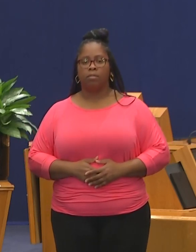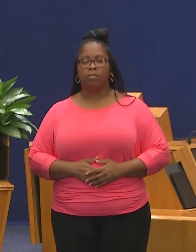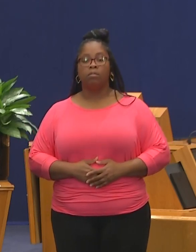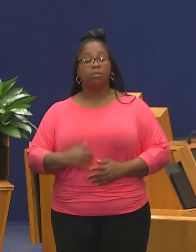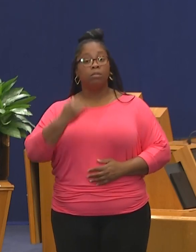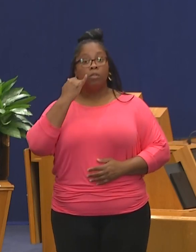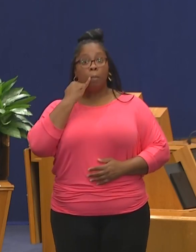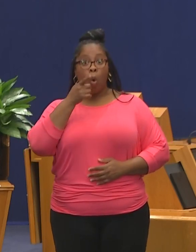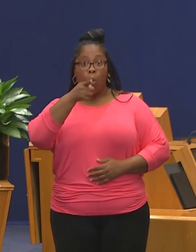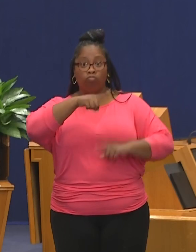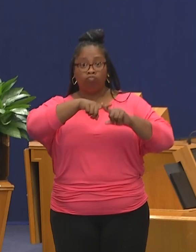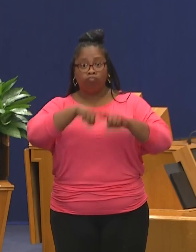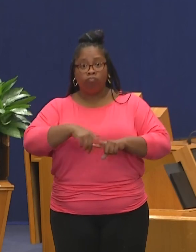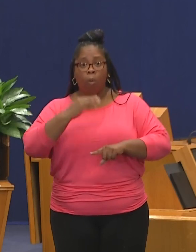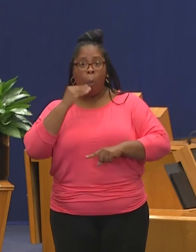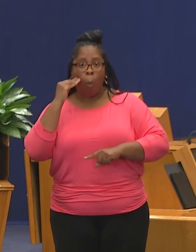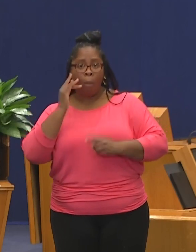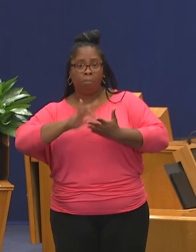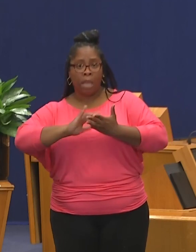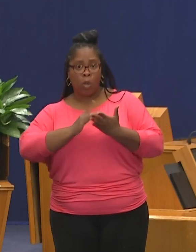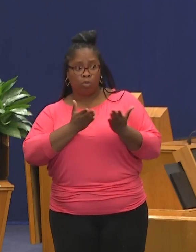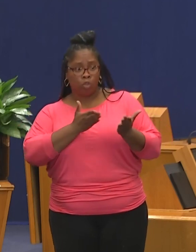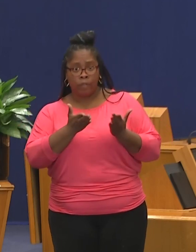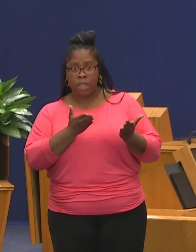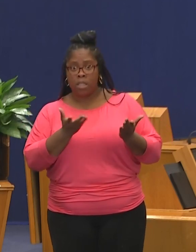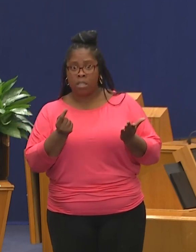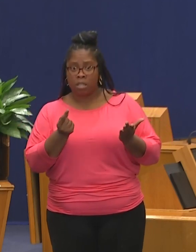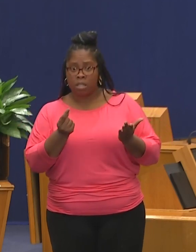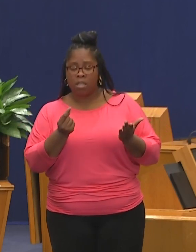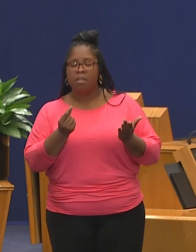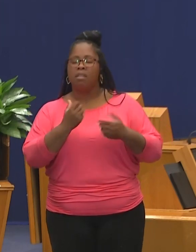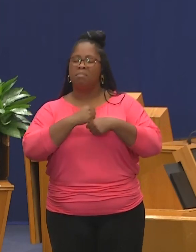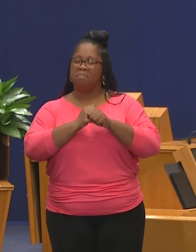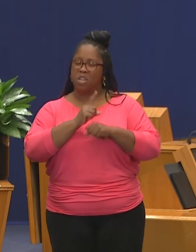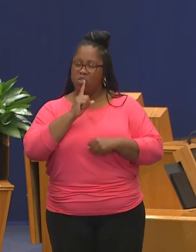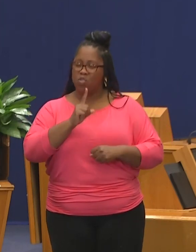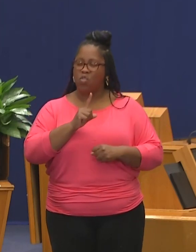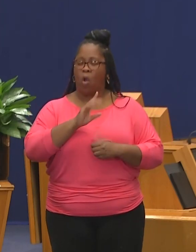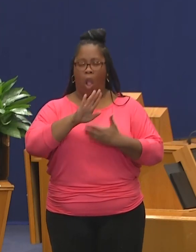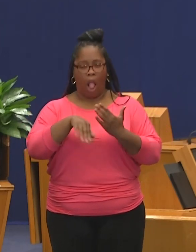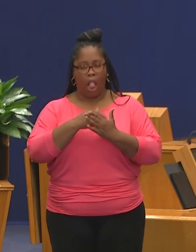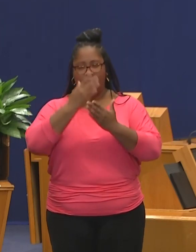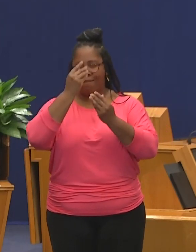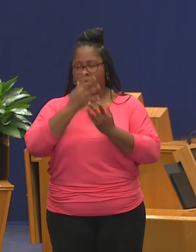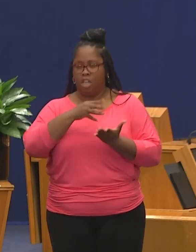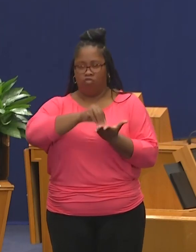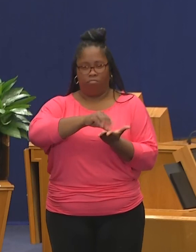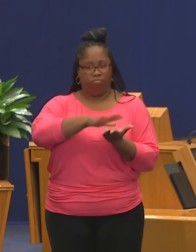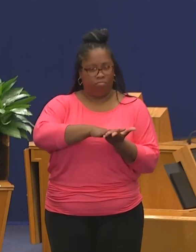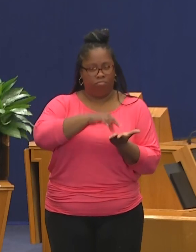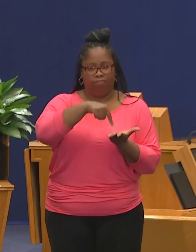SERVICES. IF YOU'RE RELYING ON HOME MEDICAL SERVICES, PLEASE MAKE